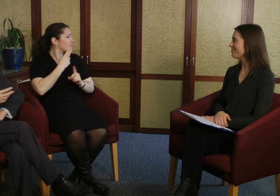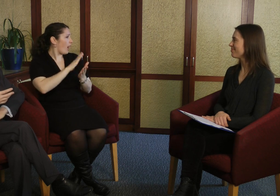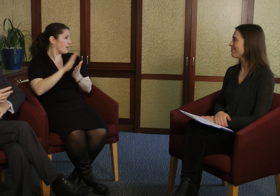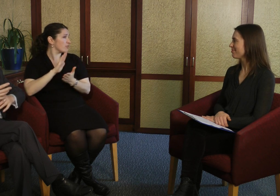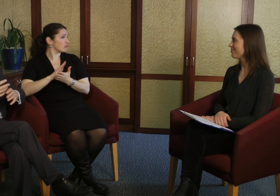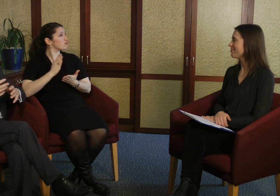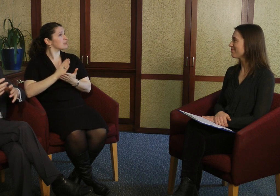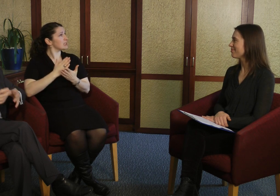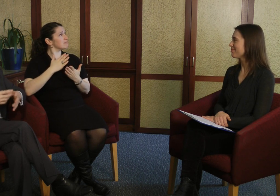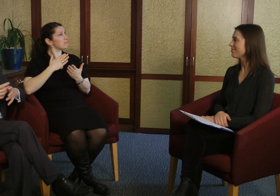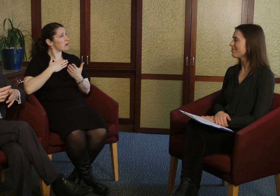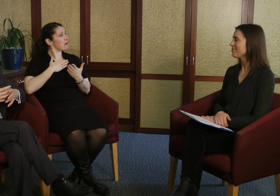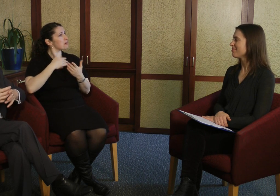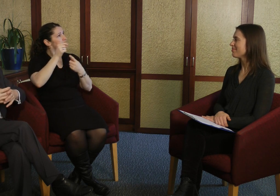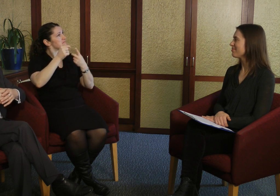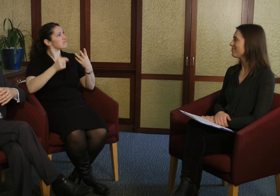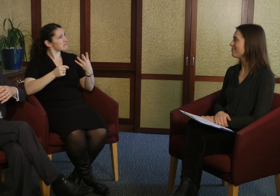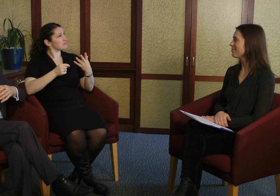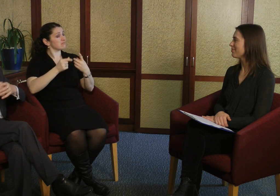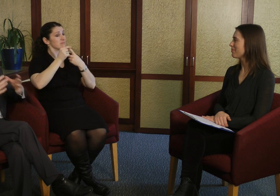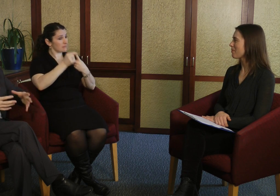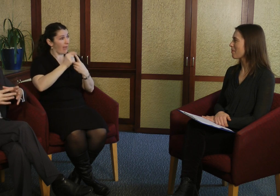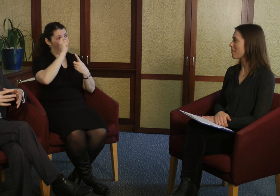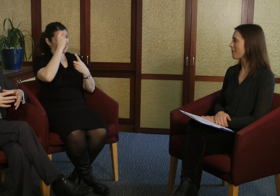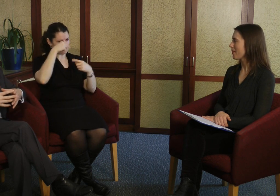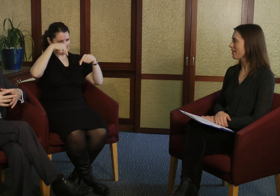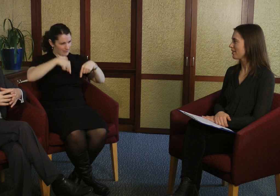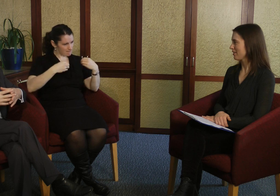things. Its about better understanding our business, being clear about what we do and